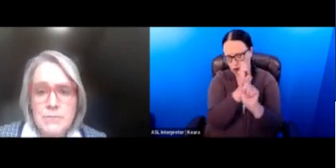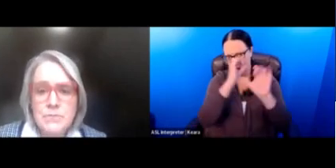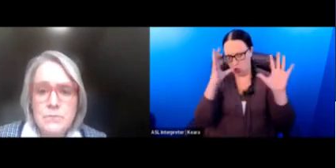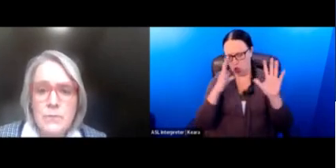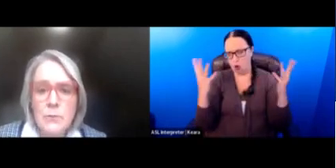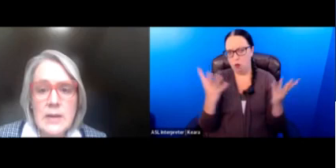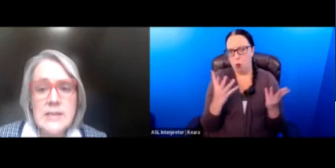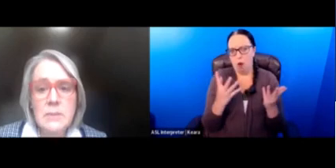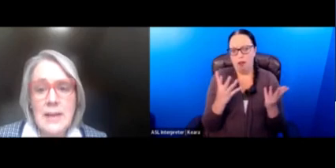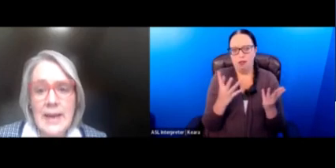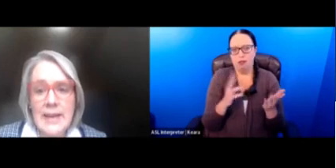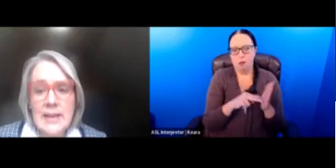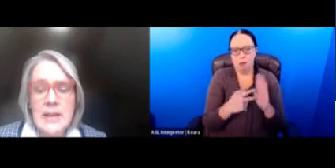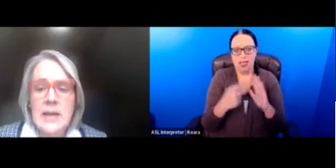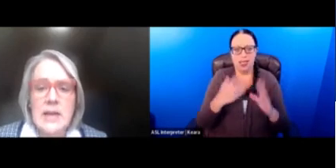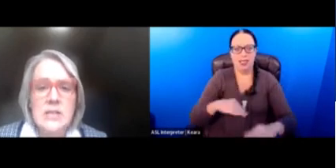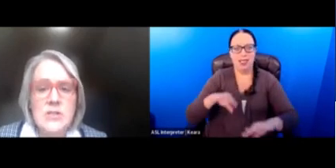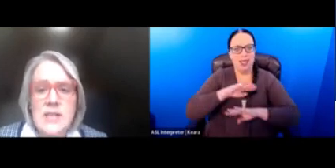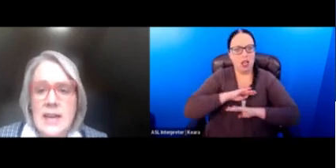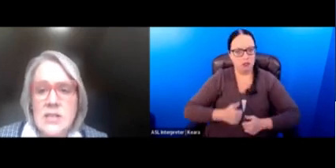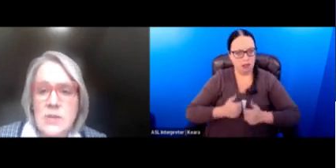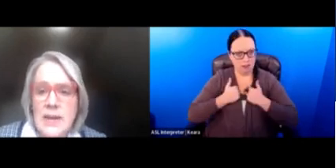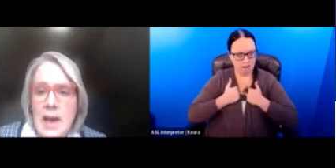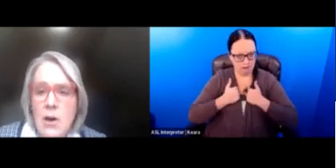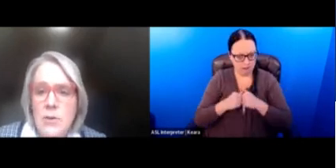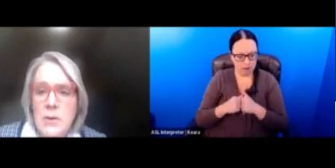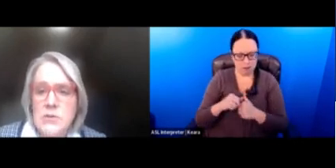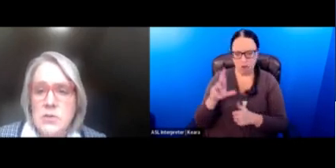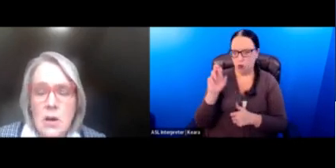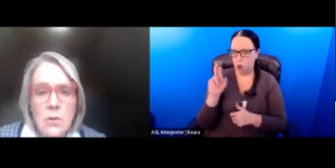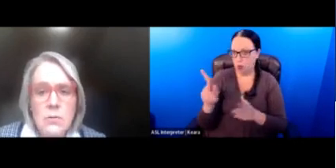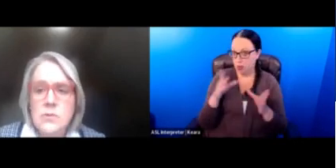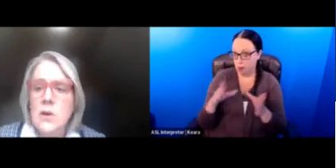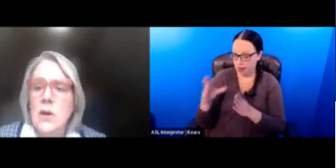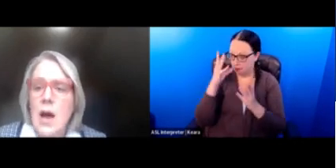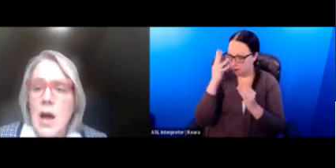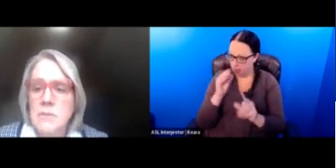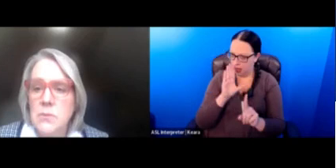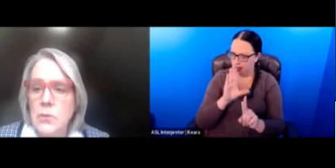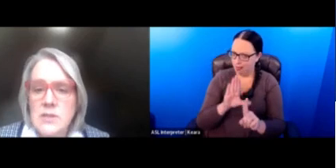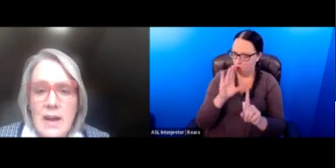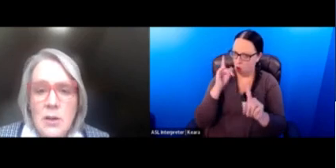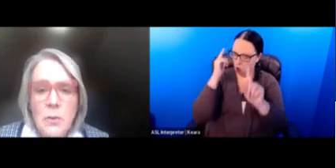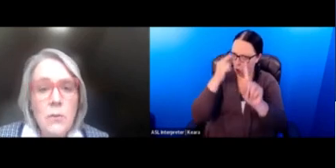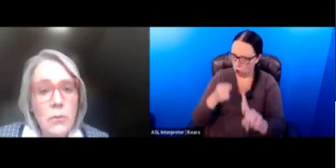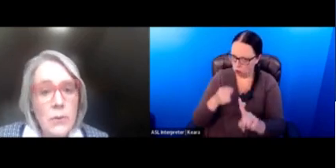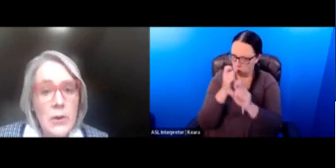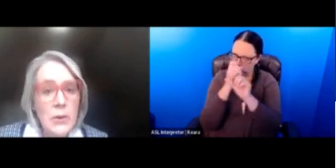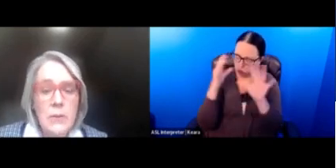planning is to take into account the person's goals, supports available through the programs